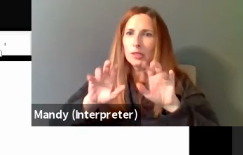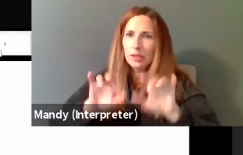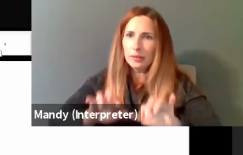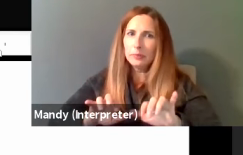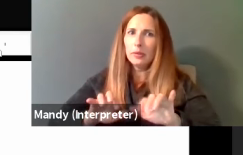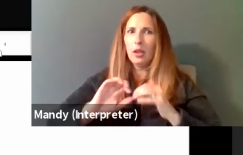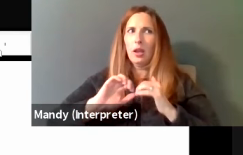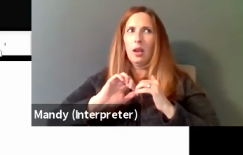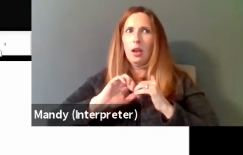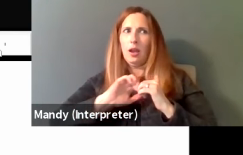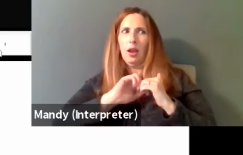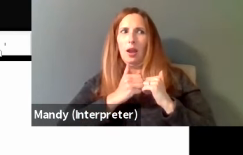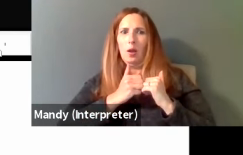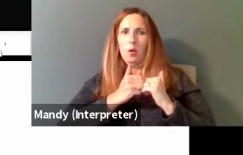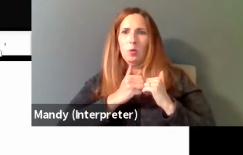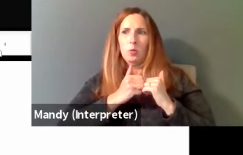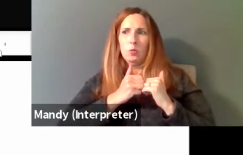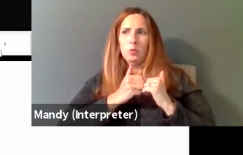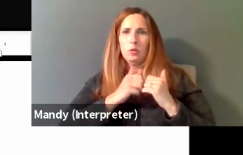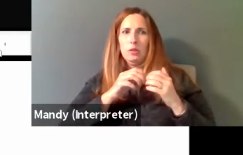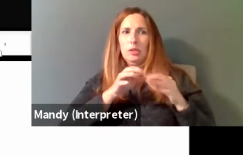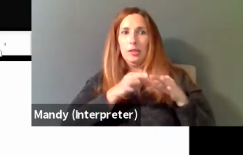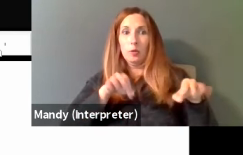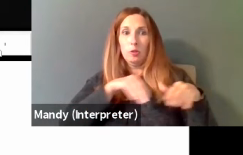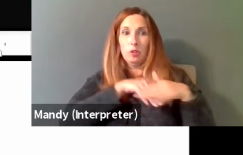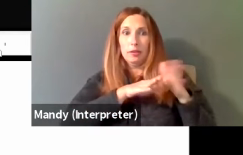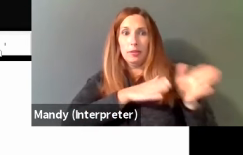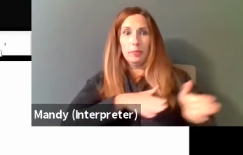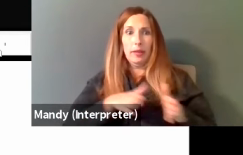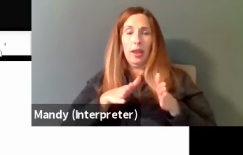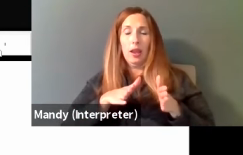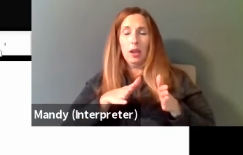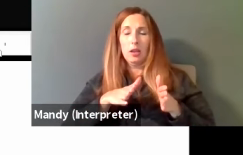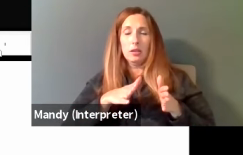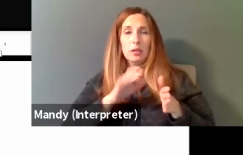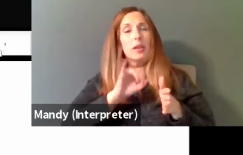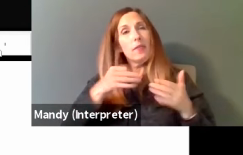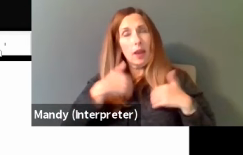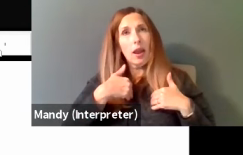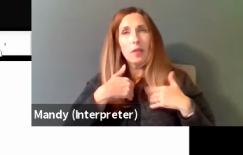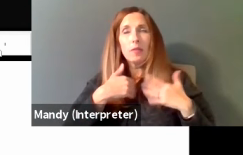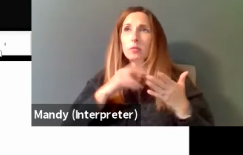how do you think a language access plan or what do you hope to get from a language access plan